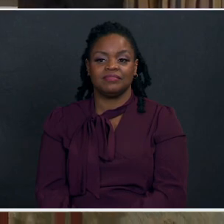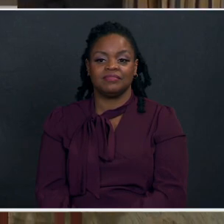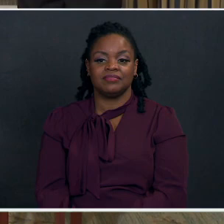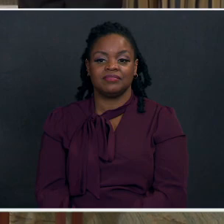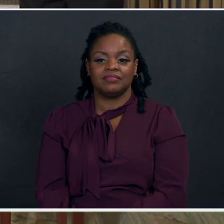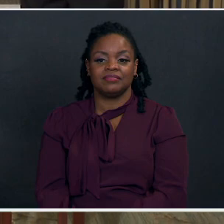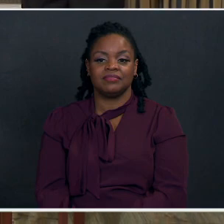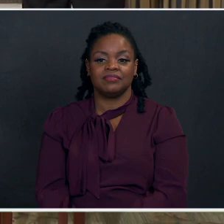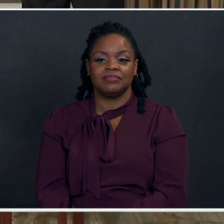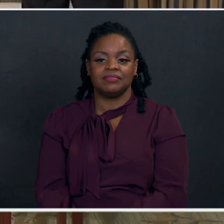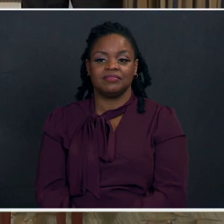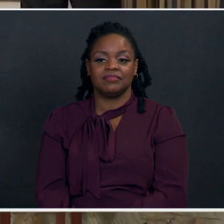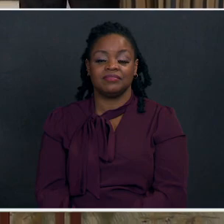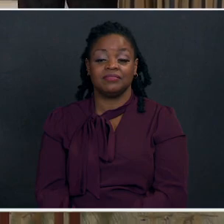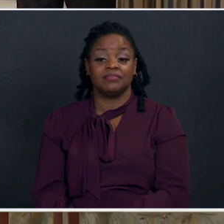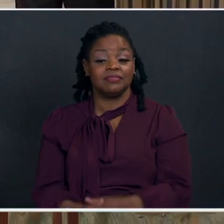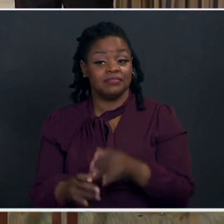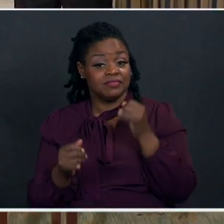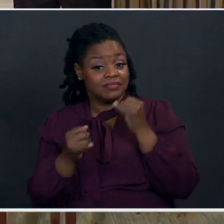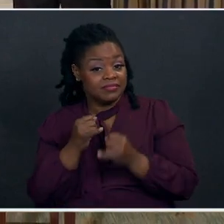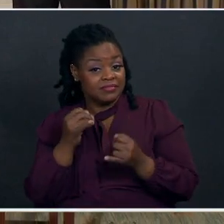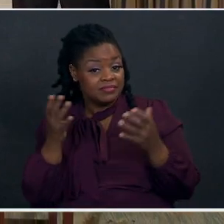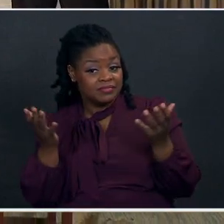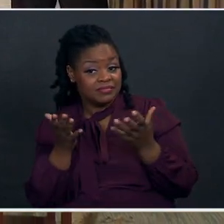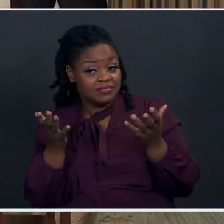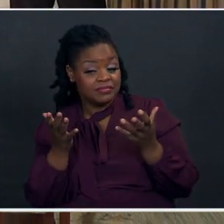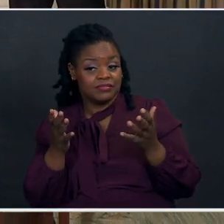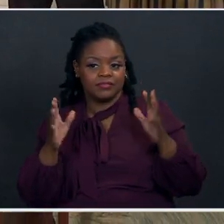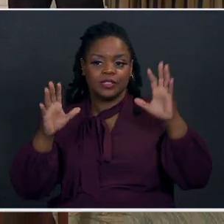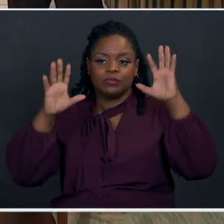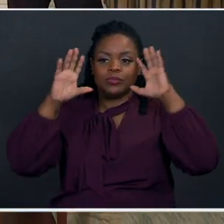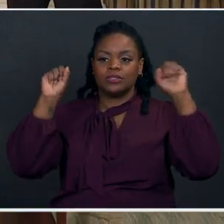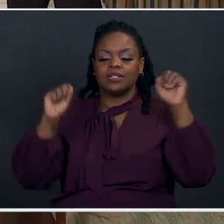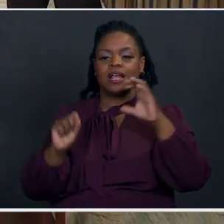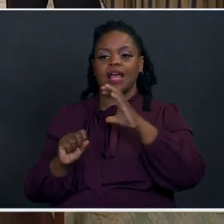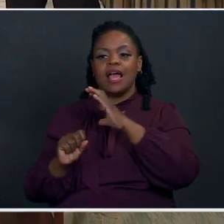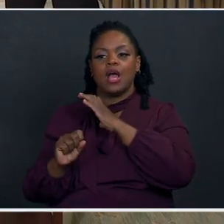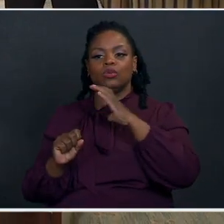And this last one is the President's Council of Advisors on Science and Technology established.